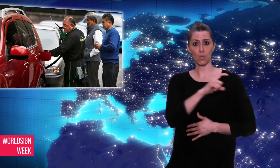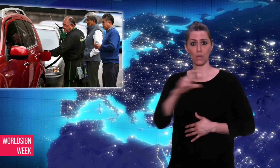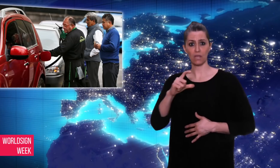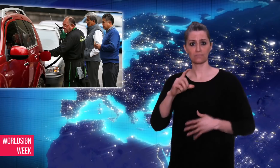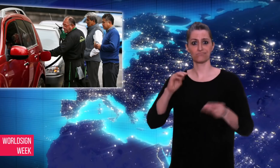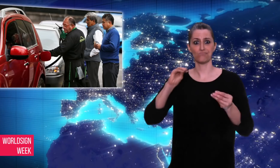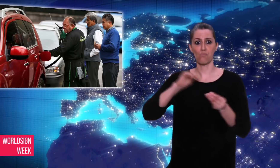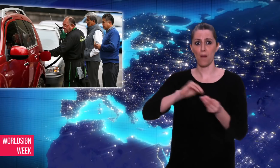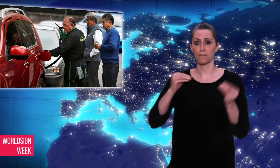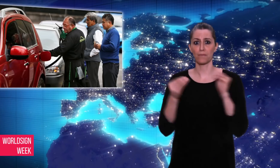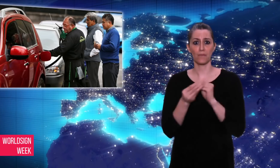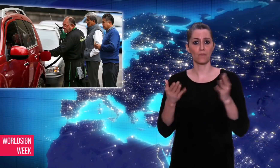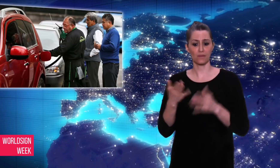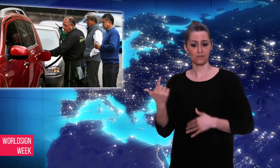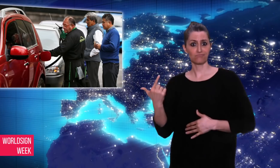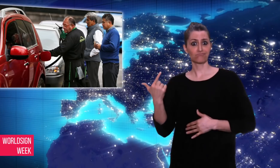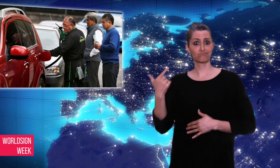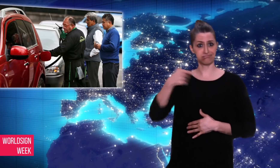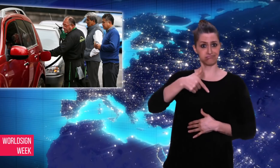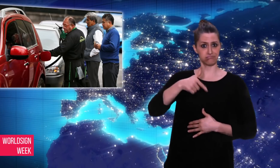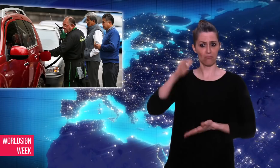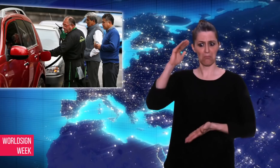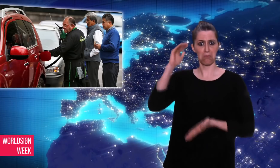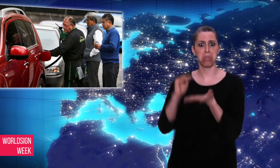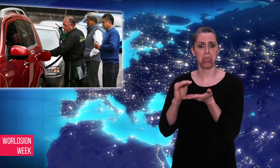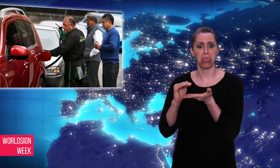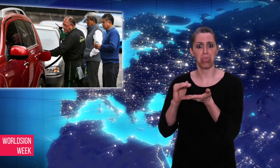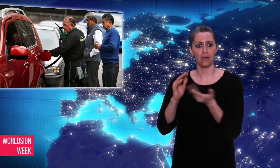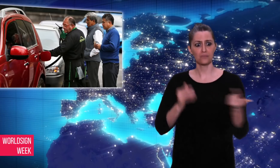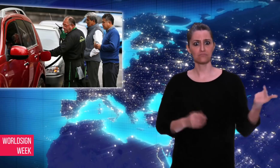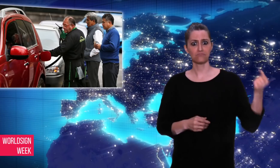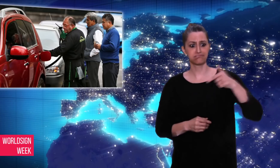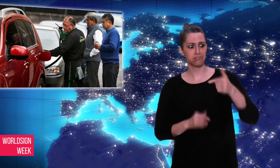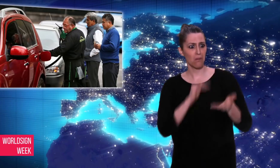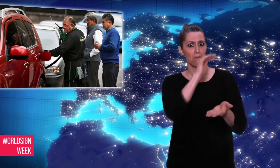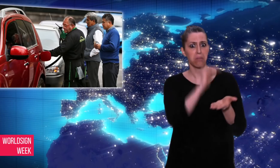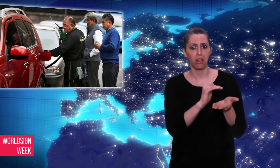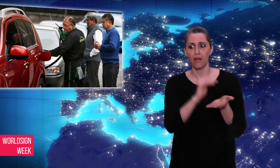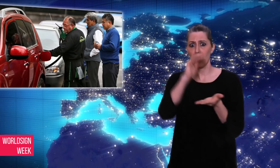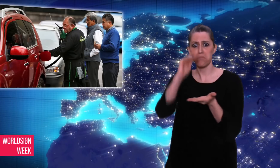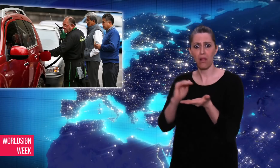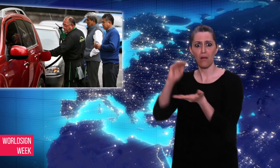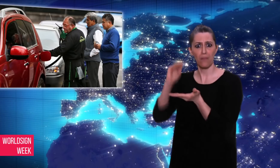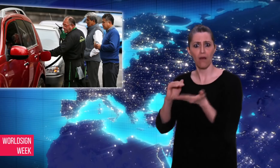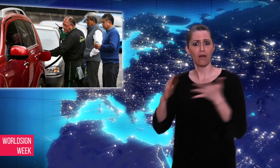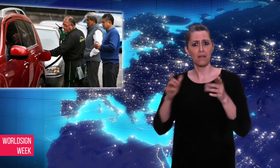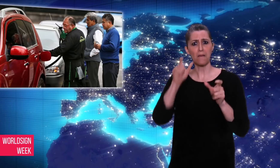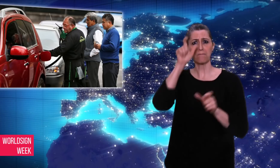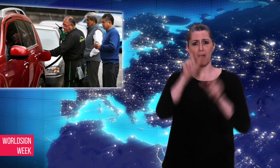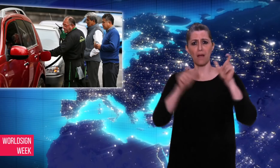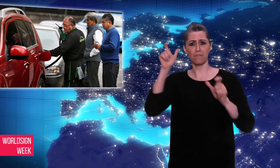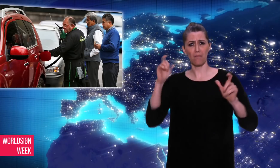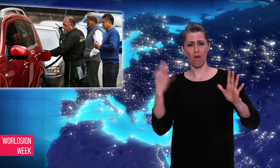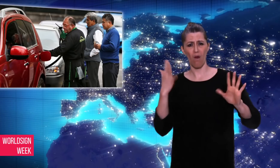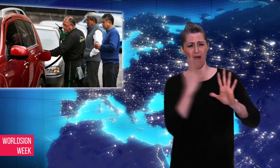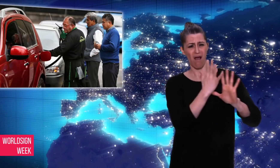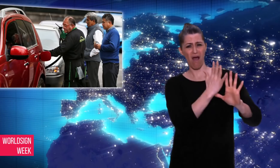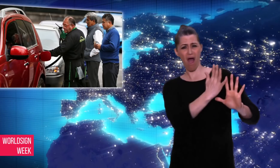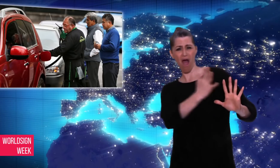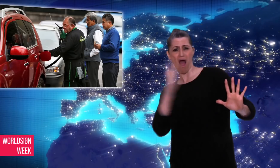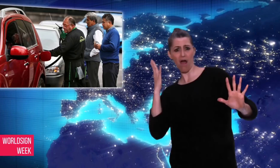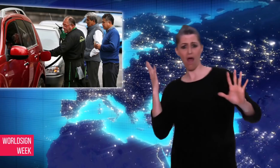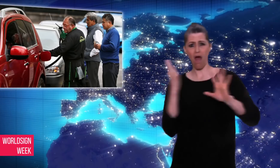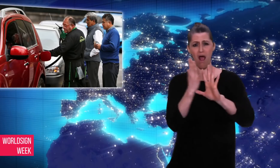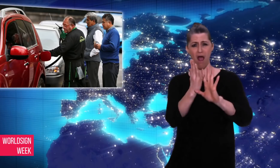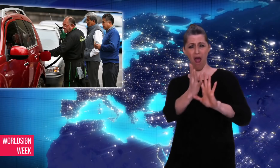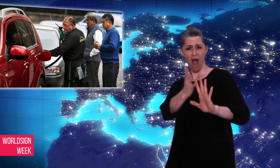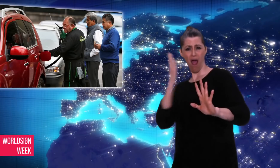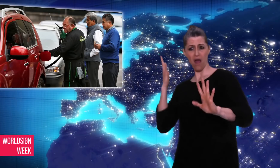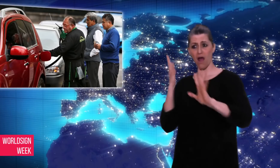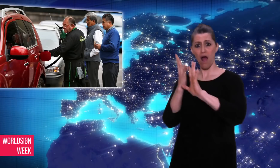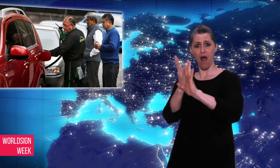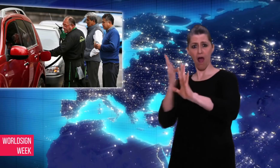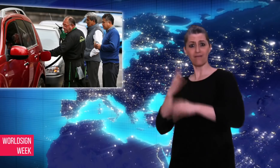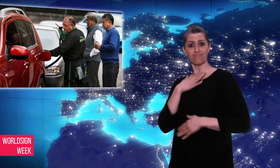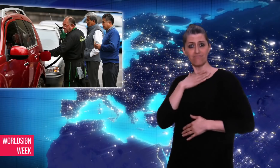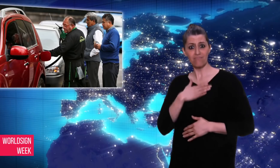long queues at gas stations throughout the country.